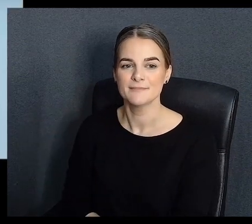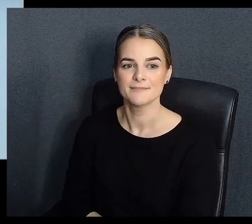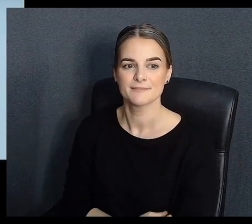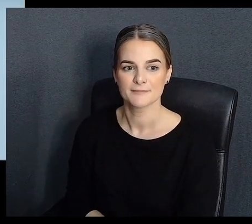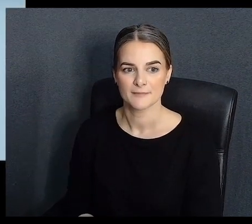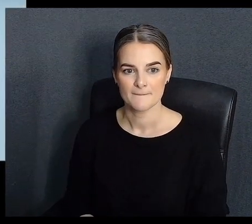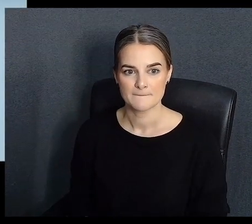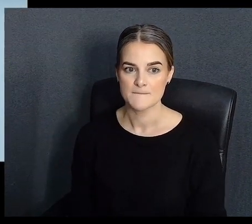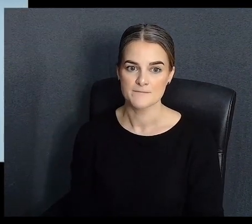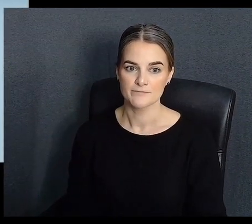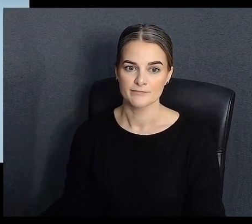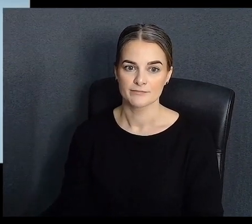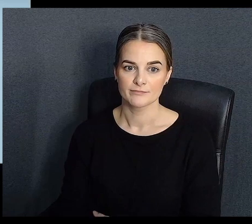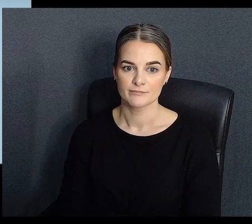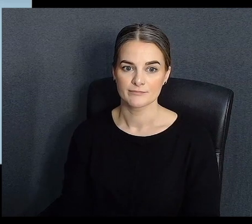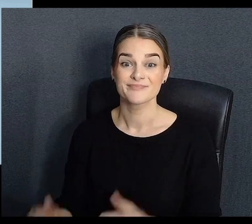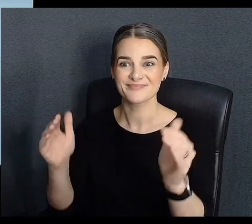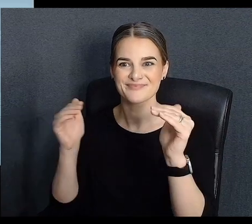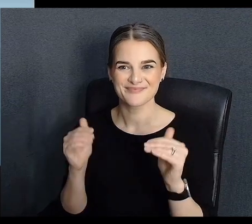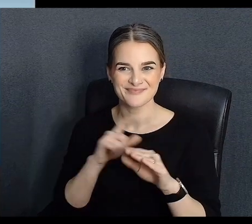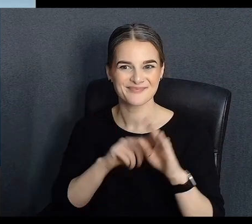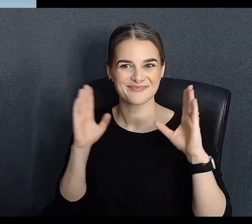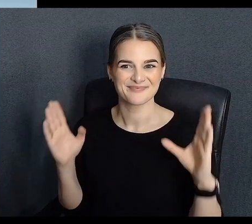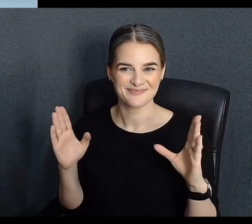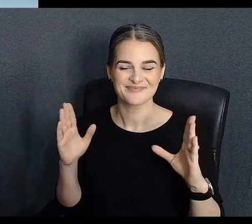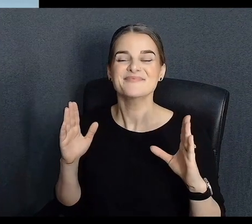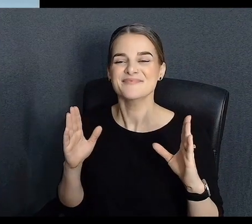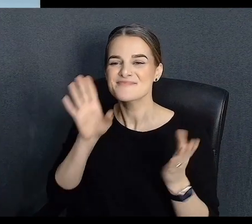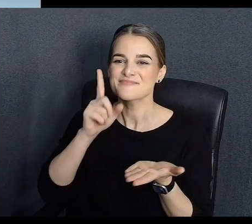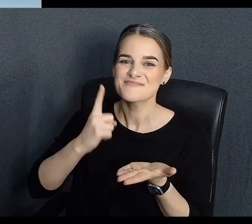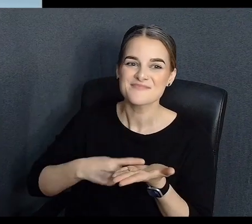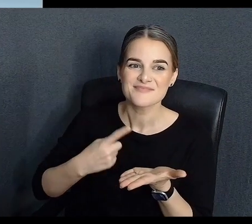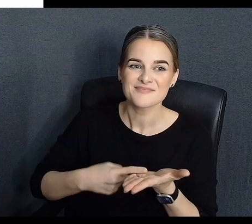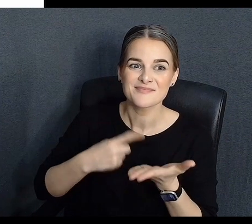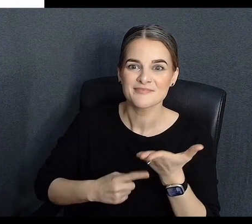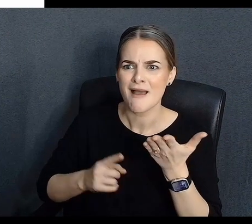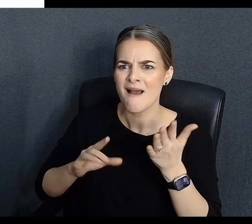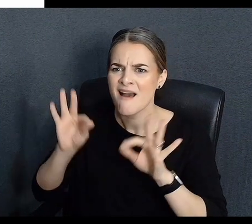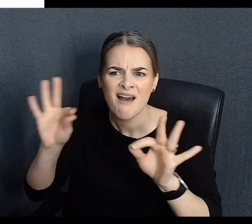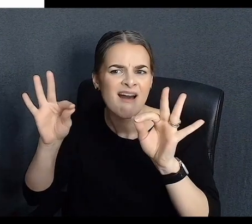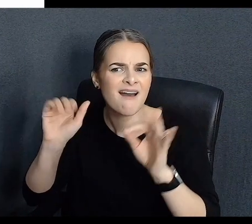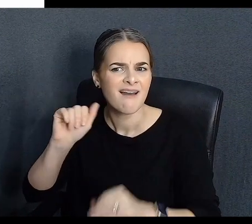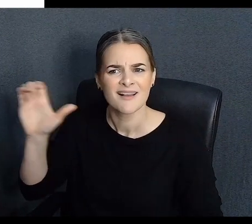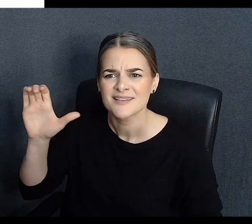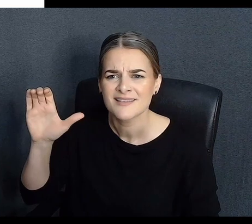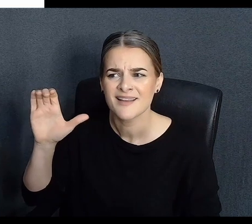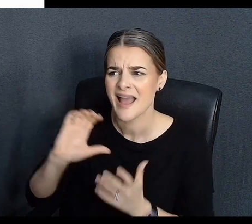So kind of moving on to the next phase, we're going to be talking about finding AAC. So how do we get devices?